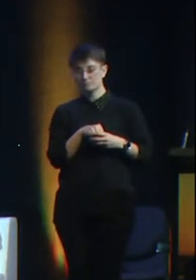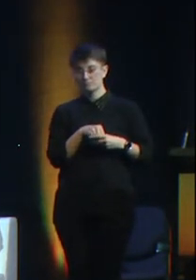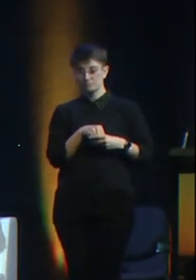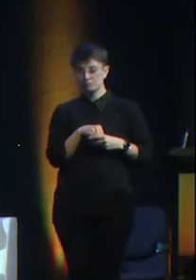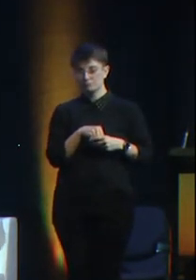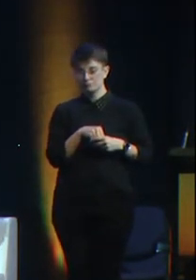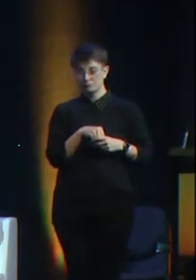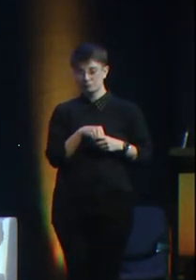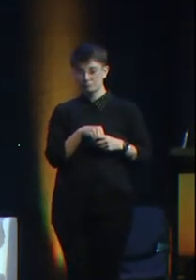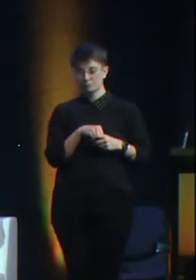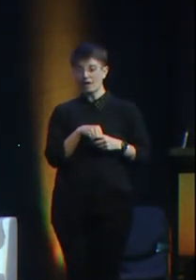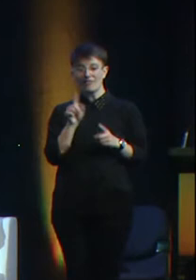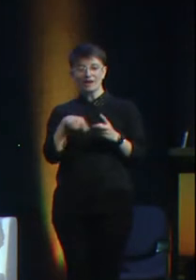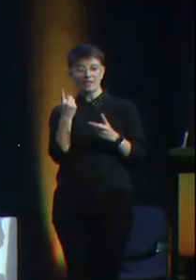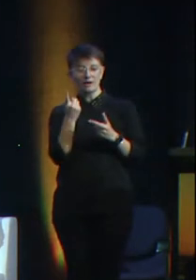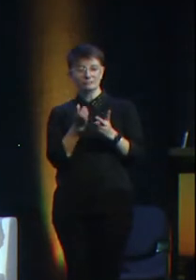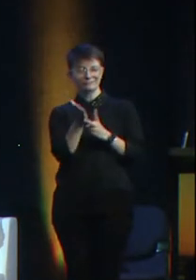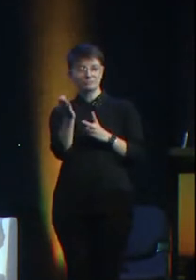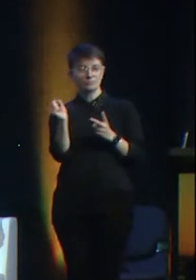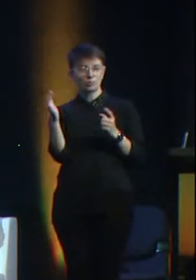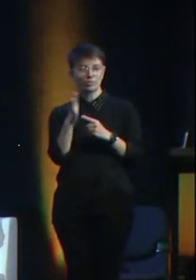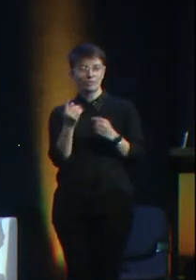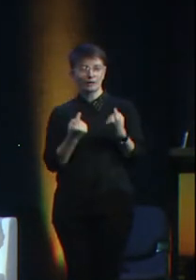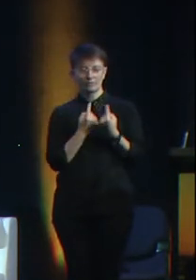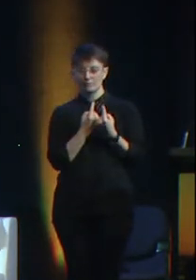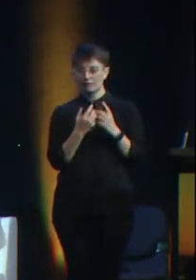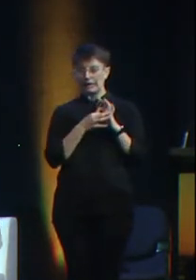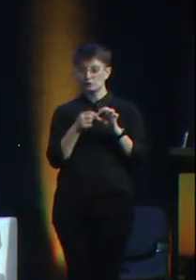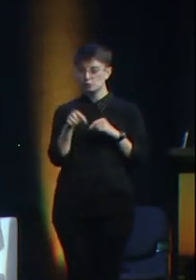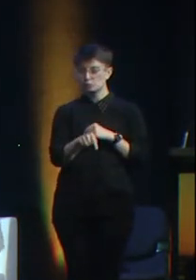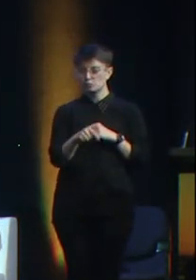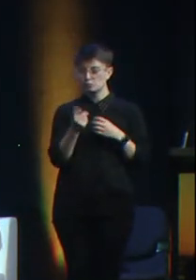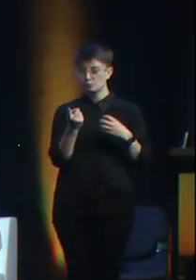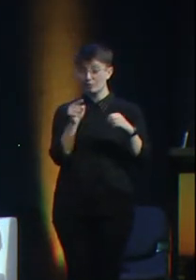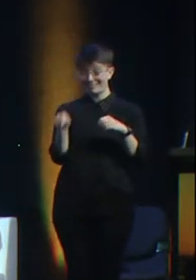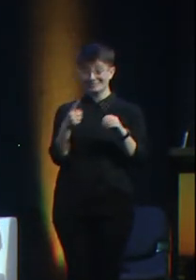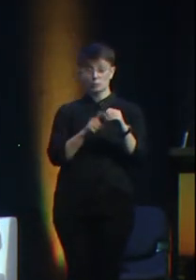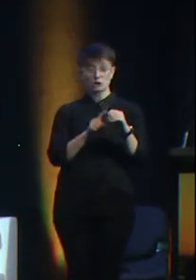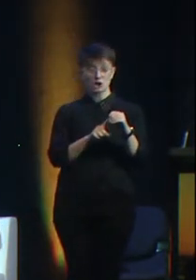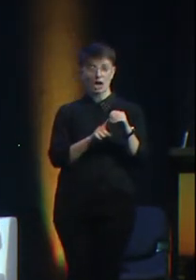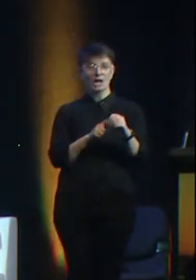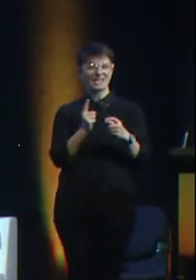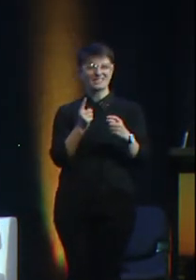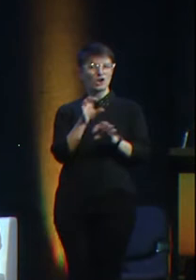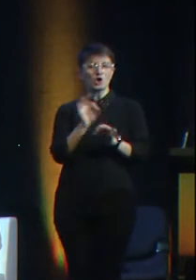to this question is that it's not something that one agency or one council or business